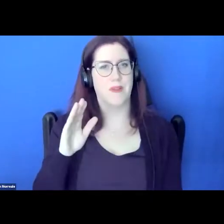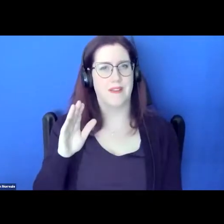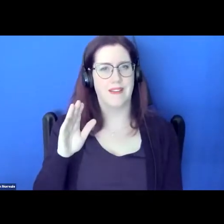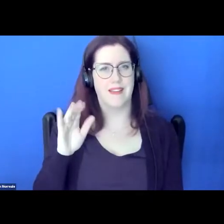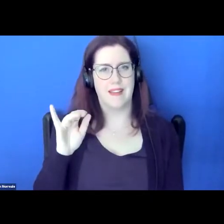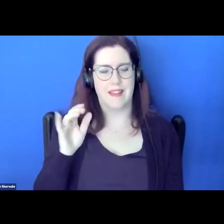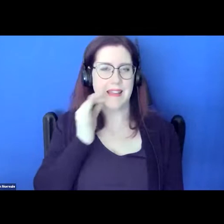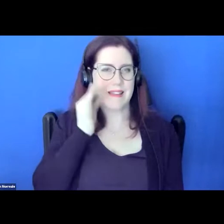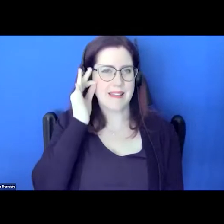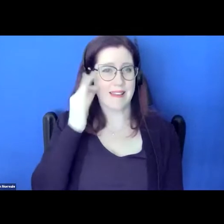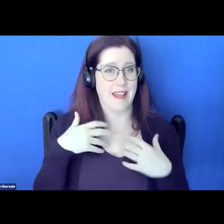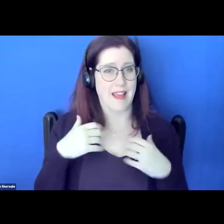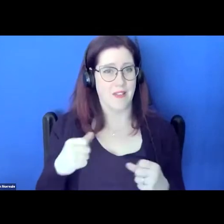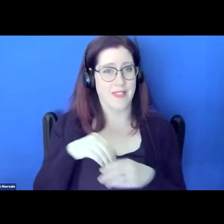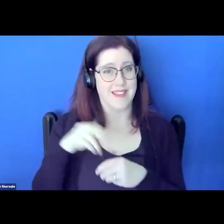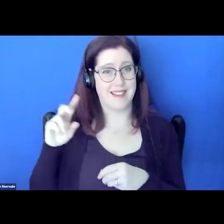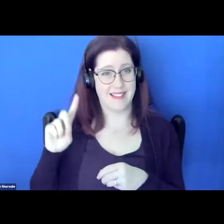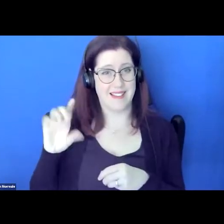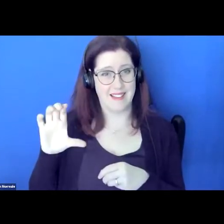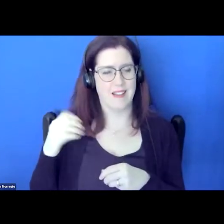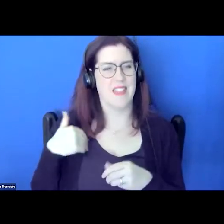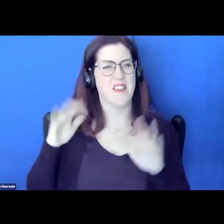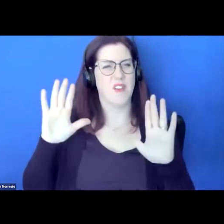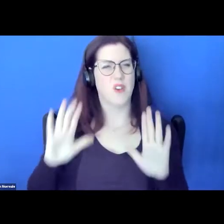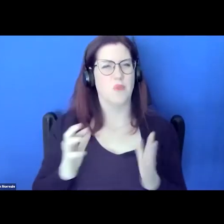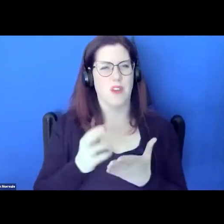they also provide a really overview on their website